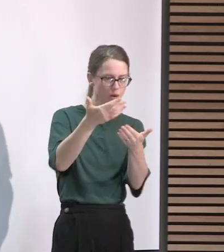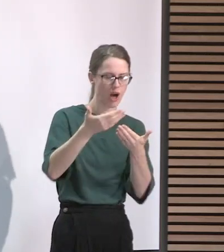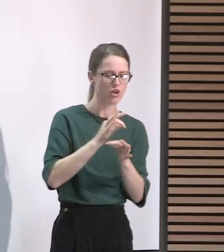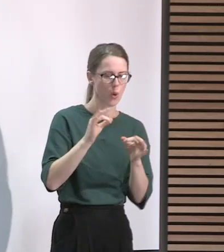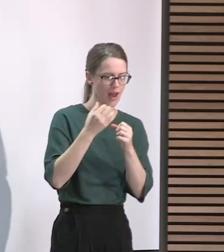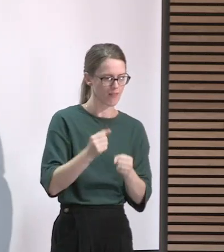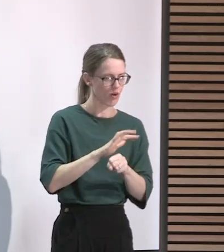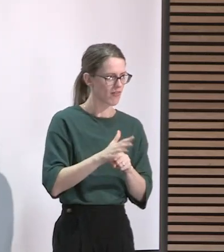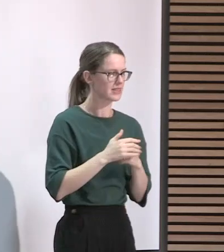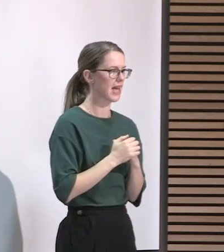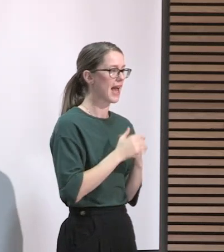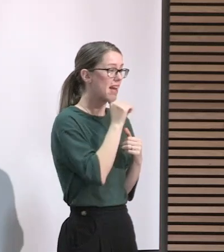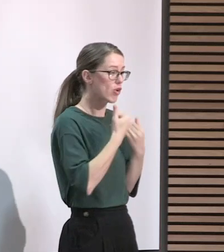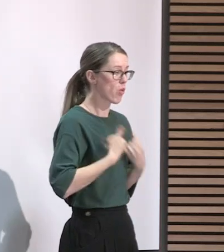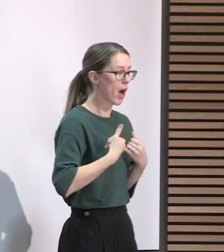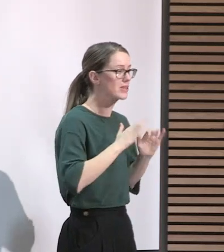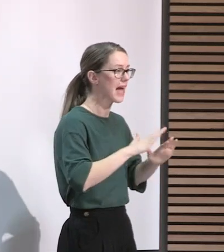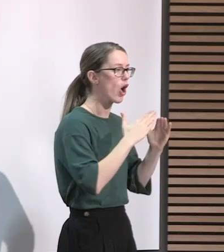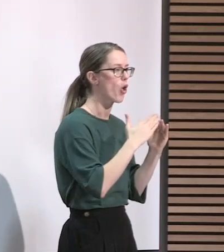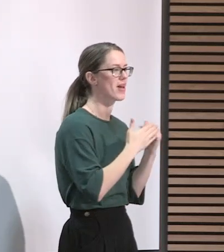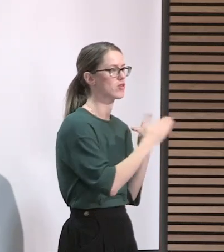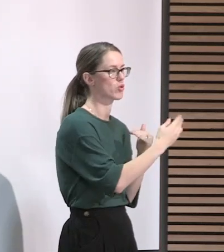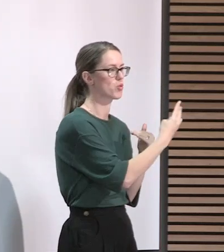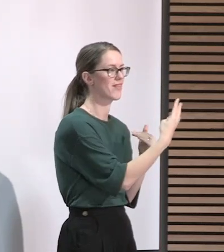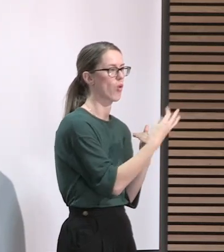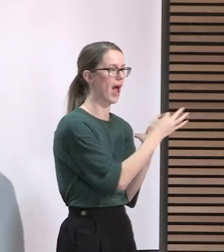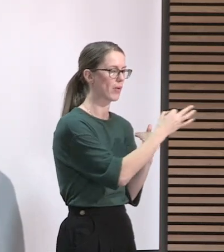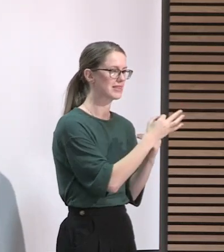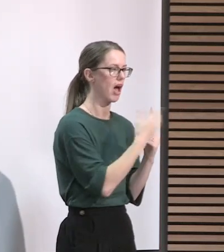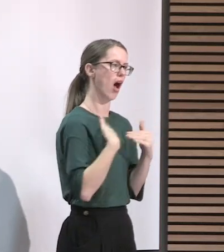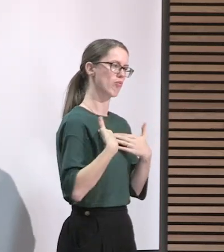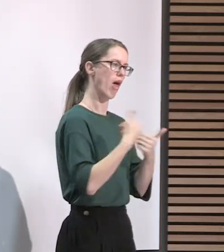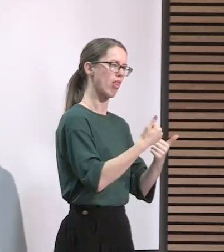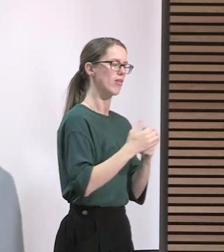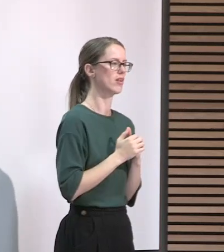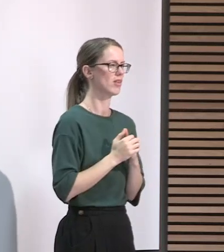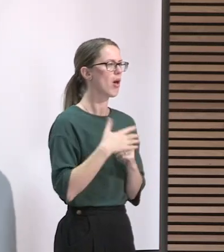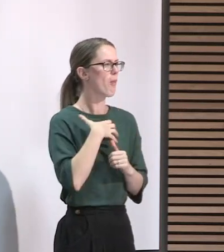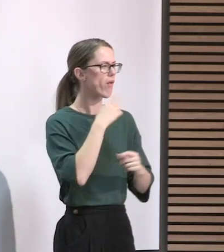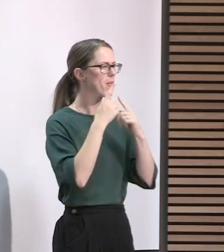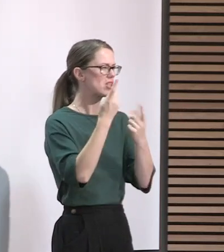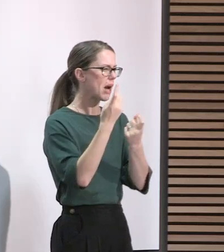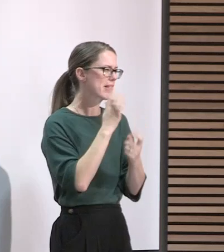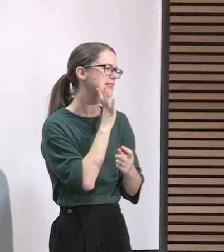negative test result and until 24 hours after you are completely well, and Auckland